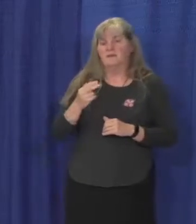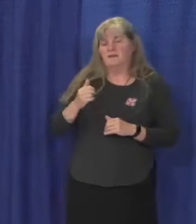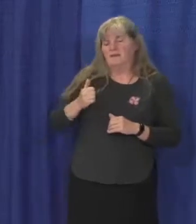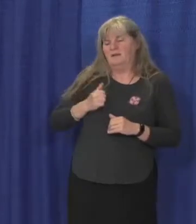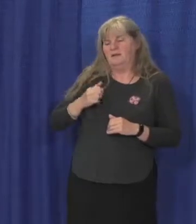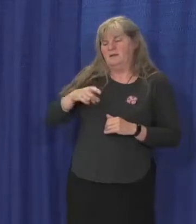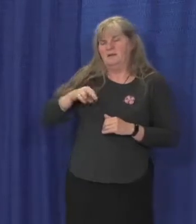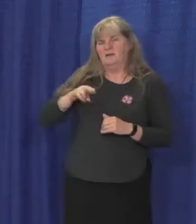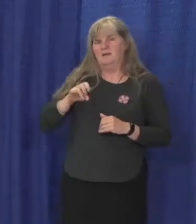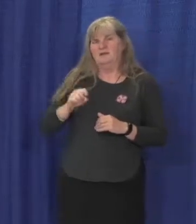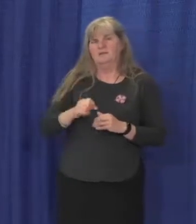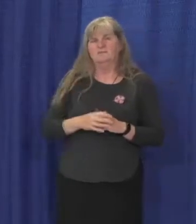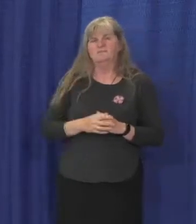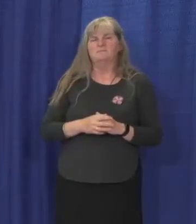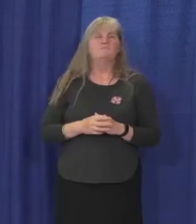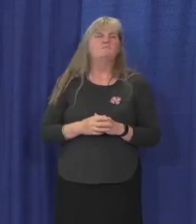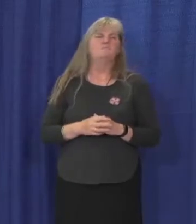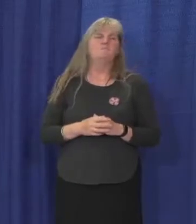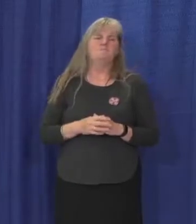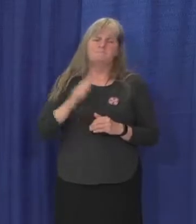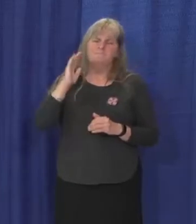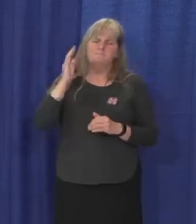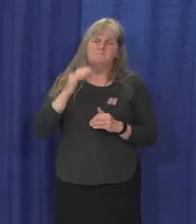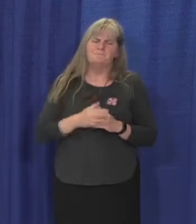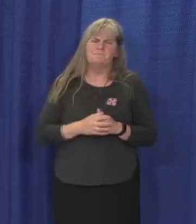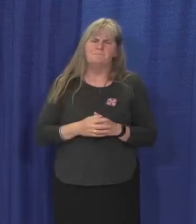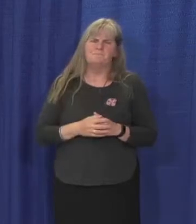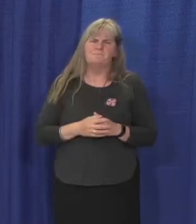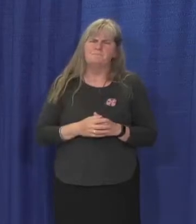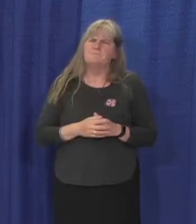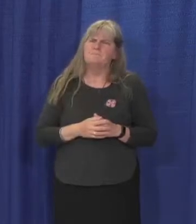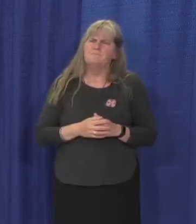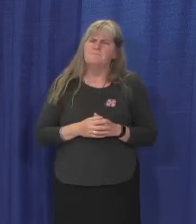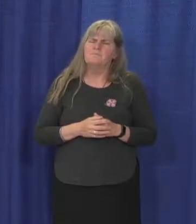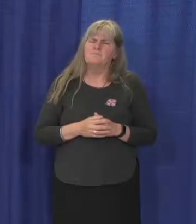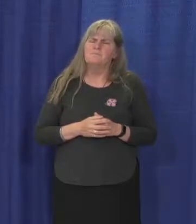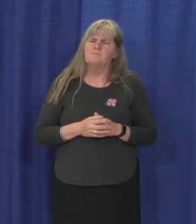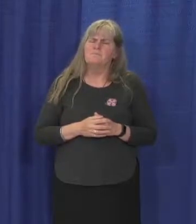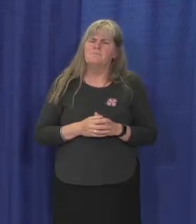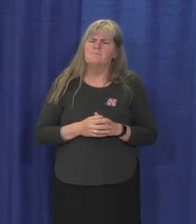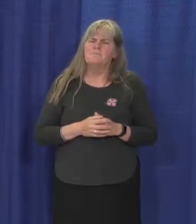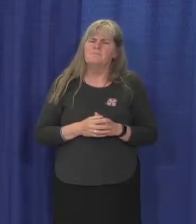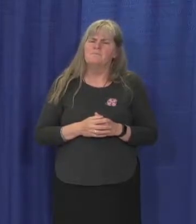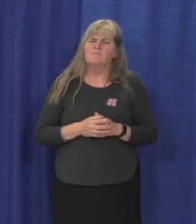the Canadian press. Hannah? Reporter: I was wondering